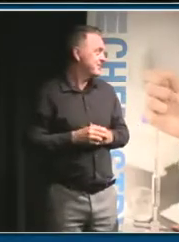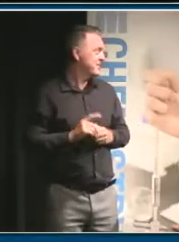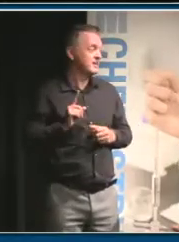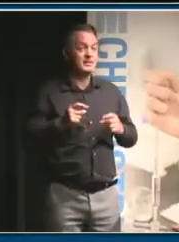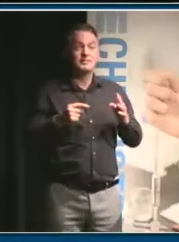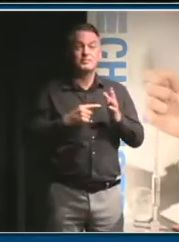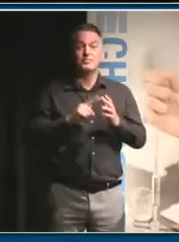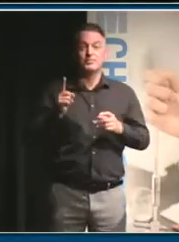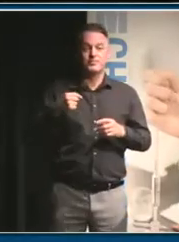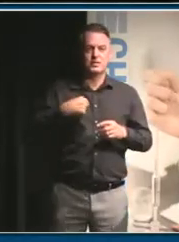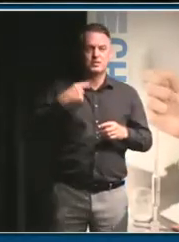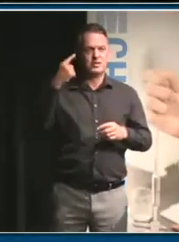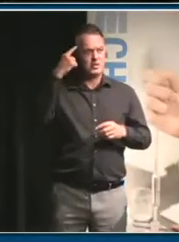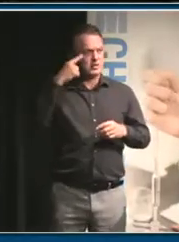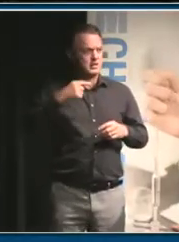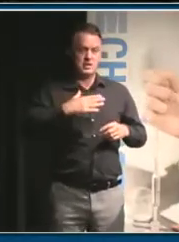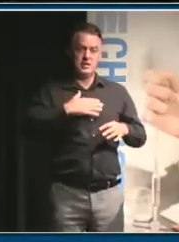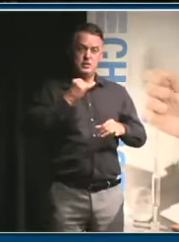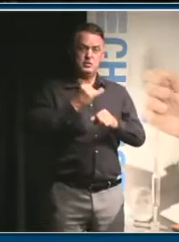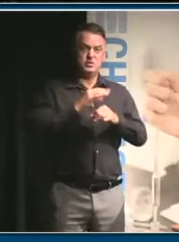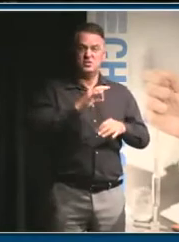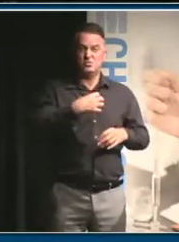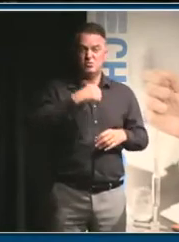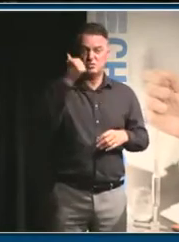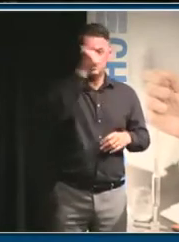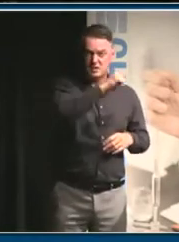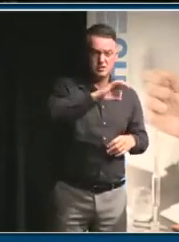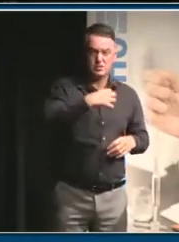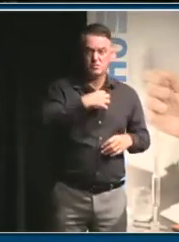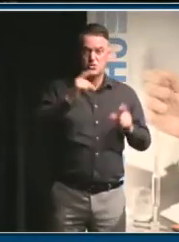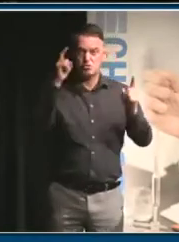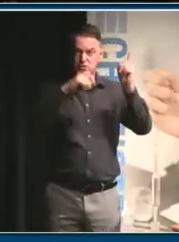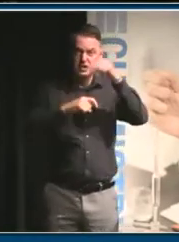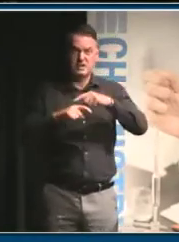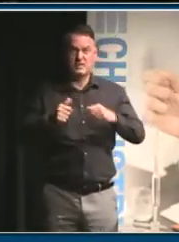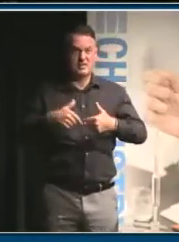argue we at the institute are no smarter, no more creative, no more innovative than anybody else…